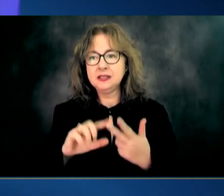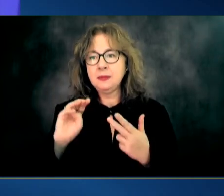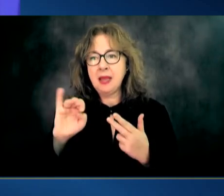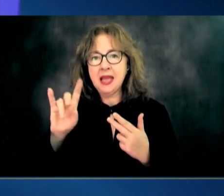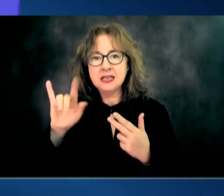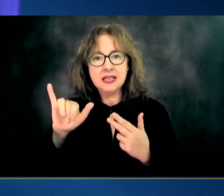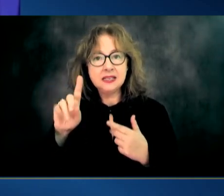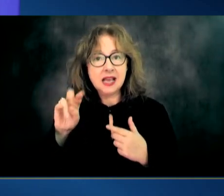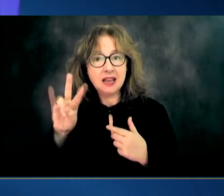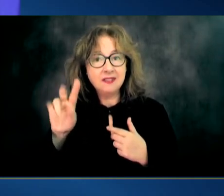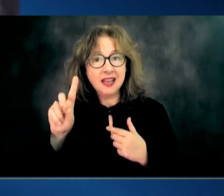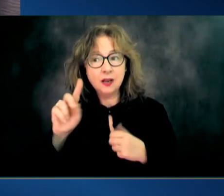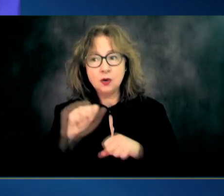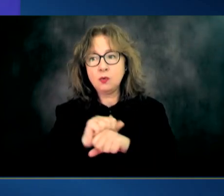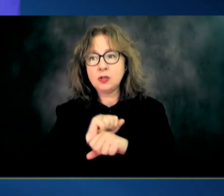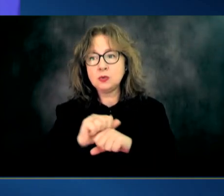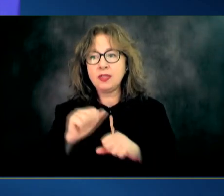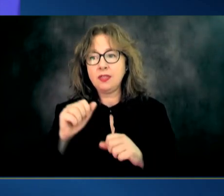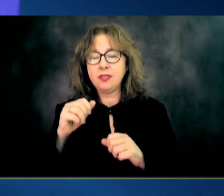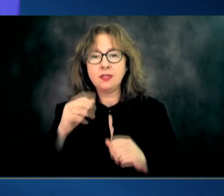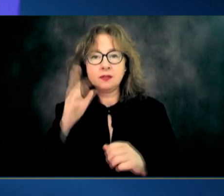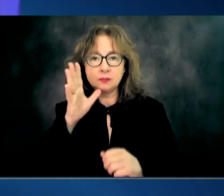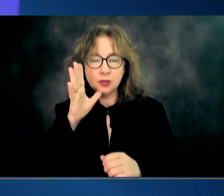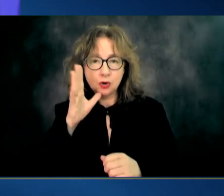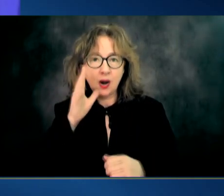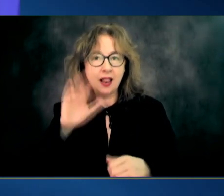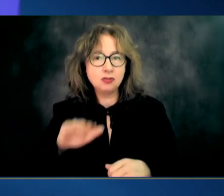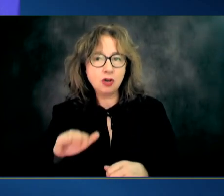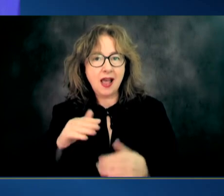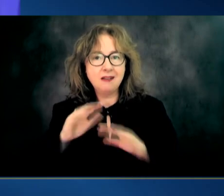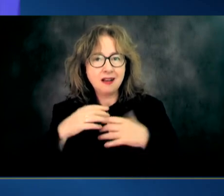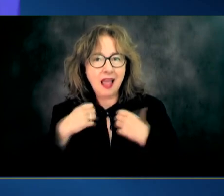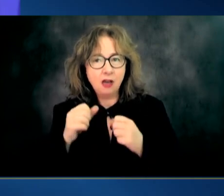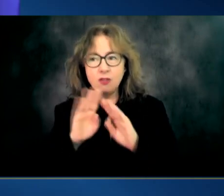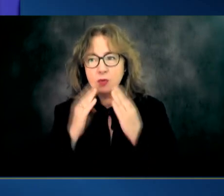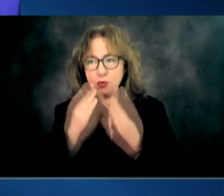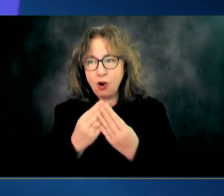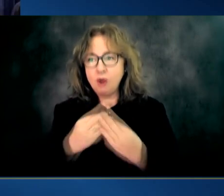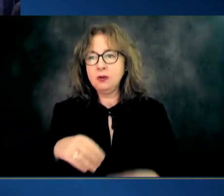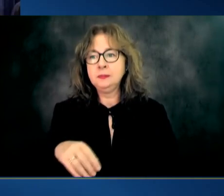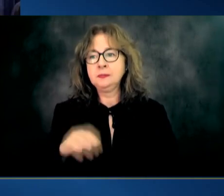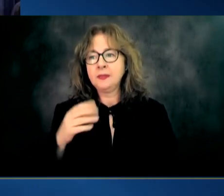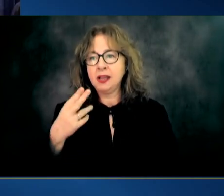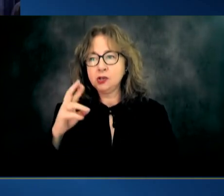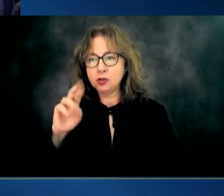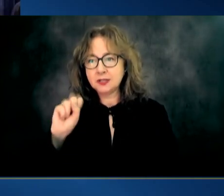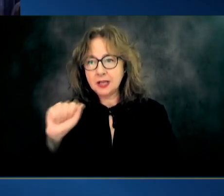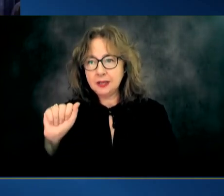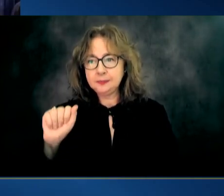Child Health Bureau with the Health Resources and Service Administration; Mr. Tristan Lee, Warrior,